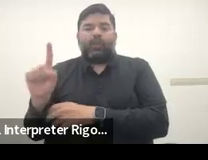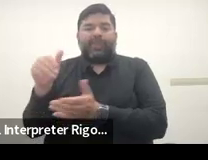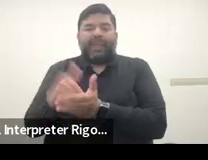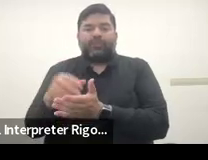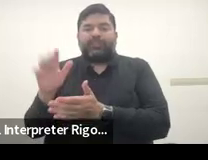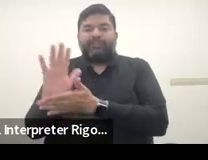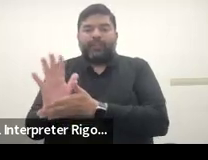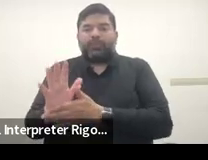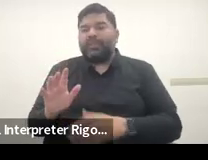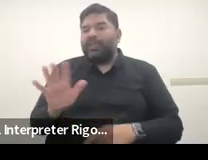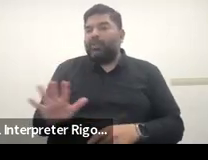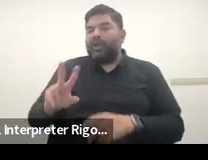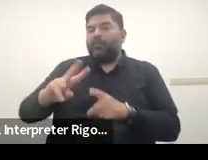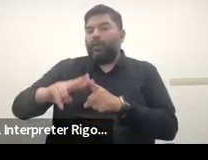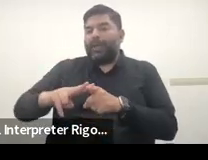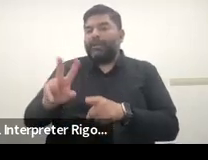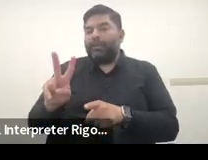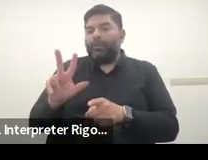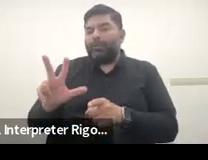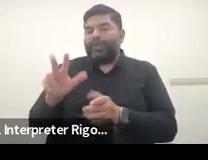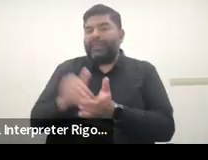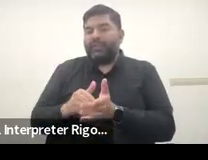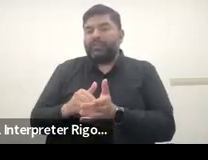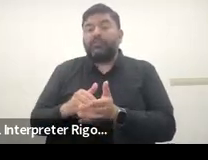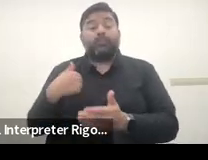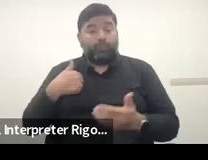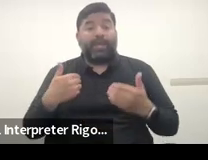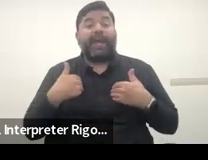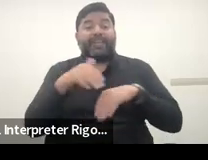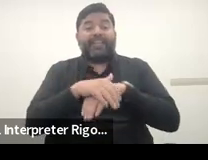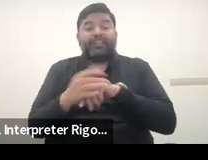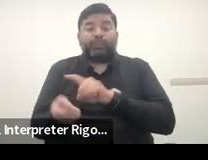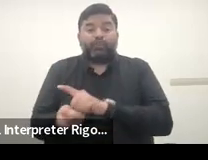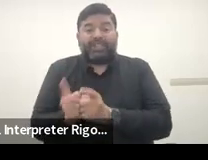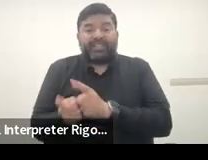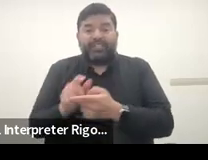and we also have an English translation for the signs as well. Just as a point of detail